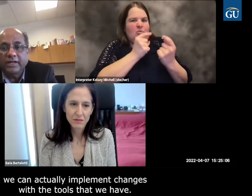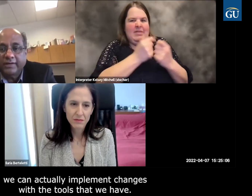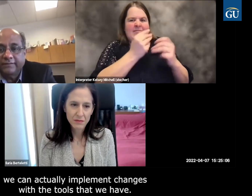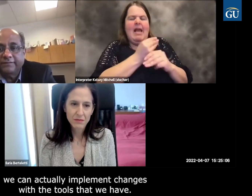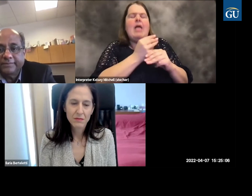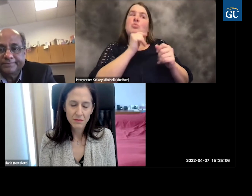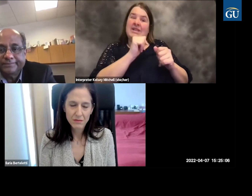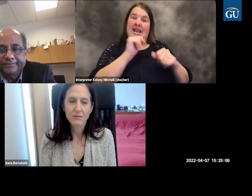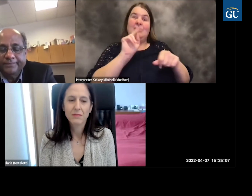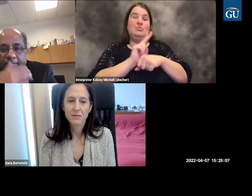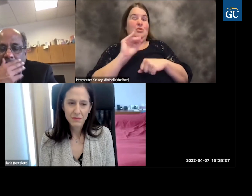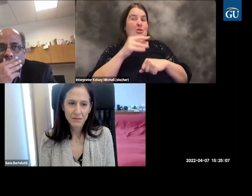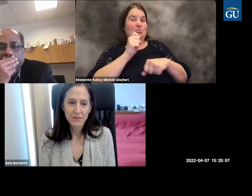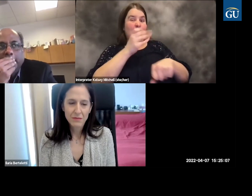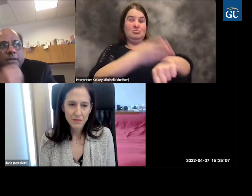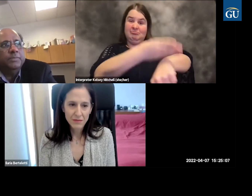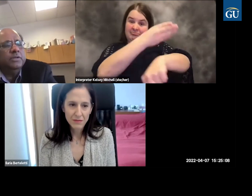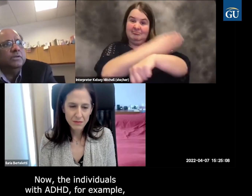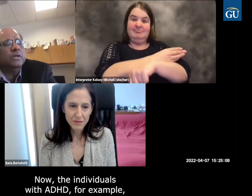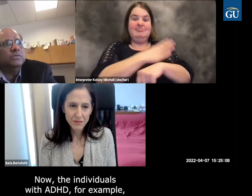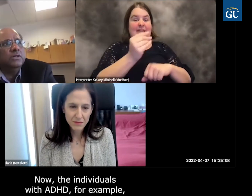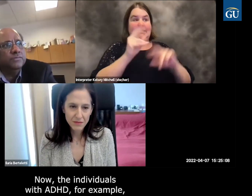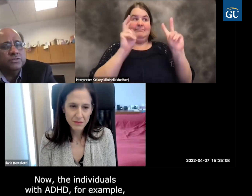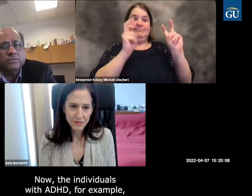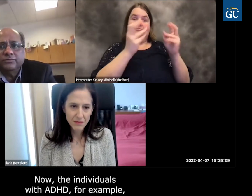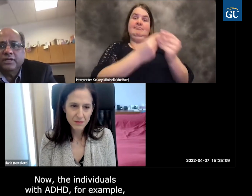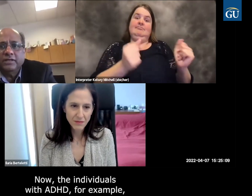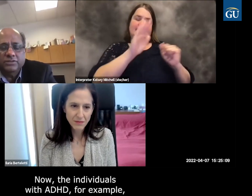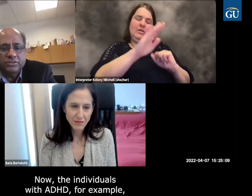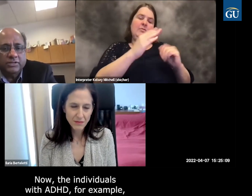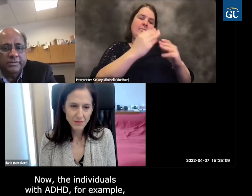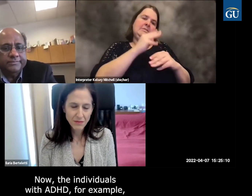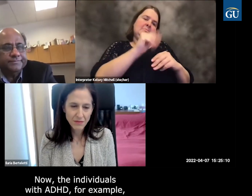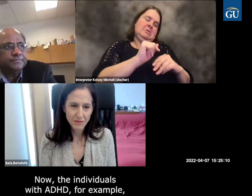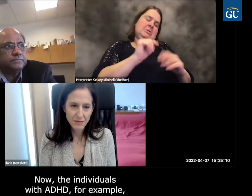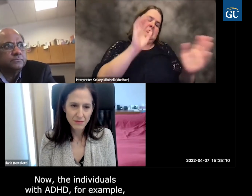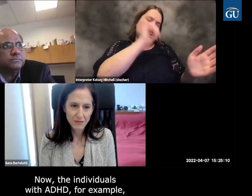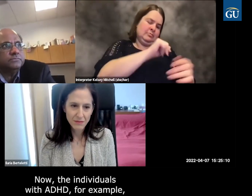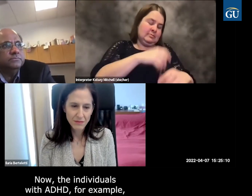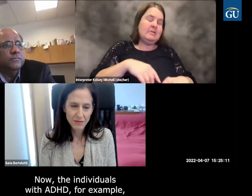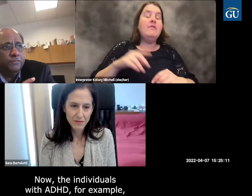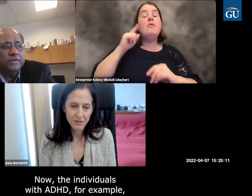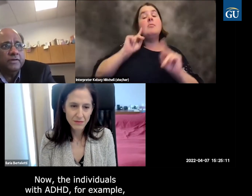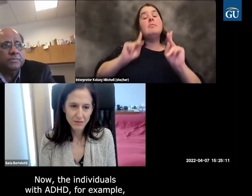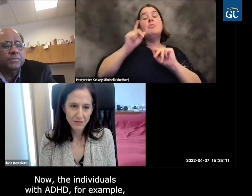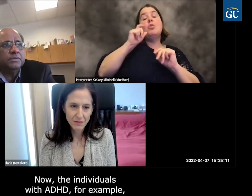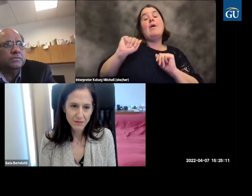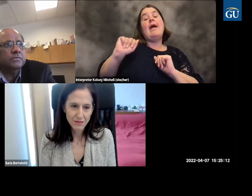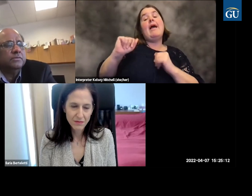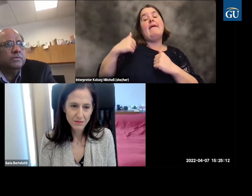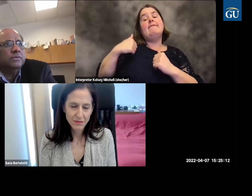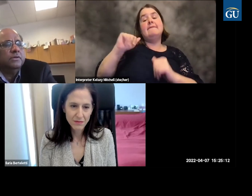have now the individuals with adhd